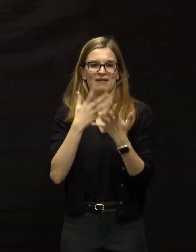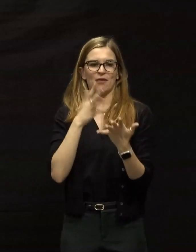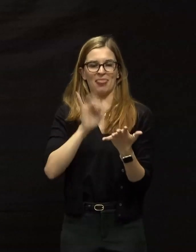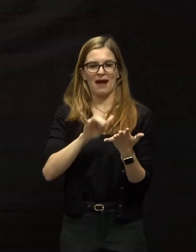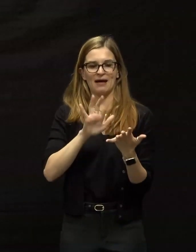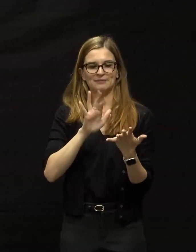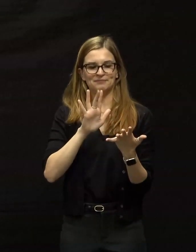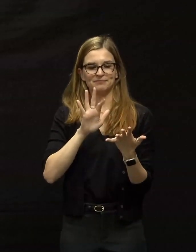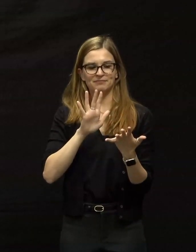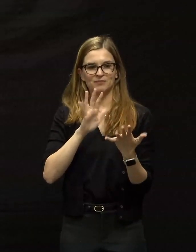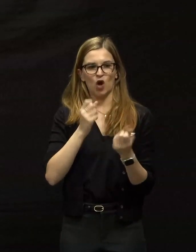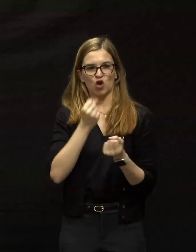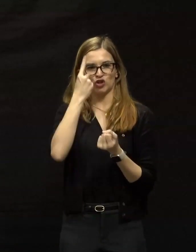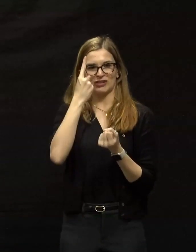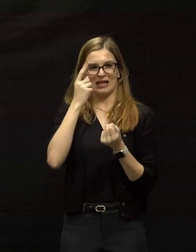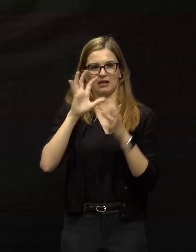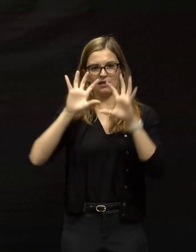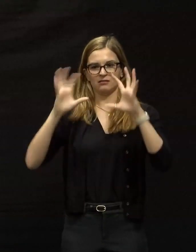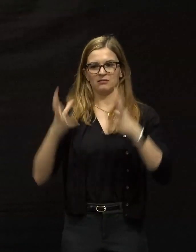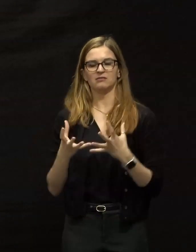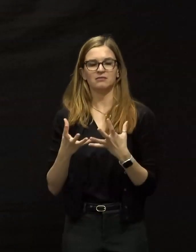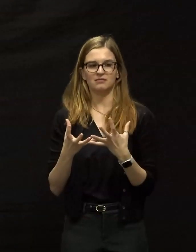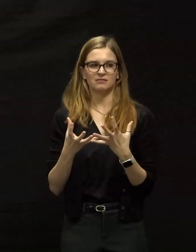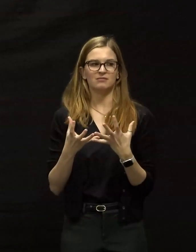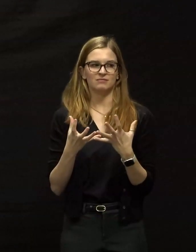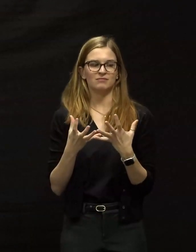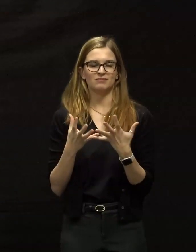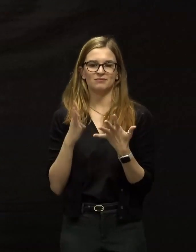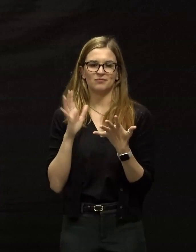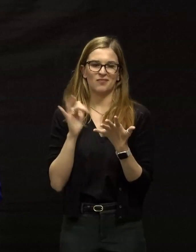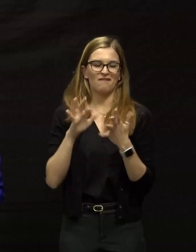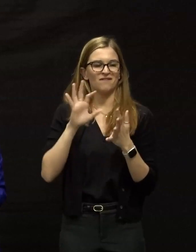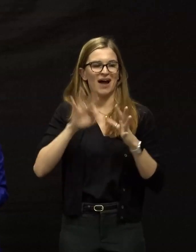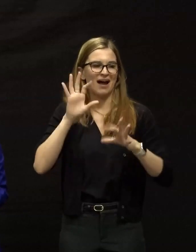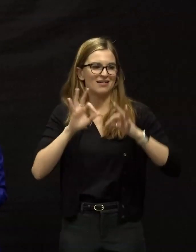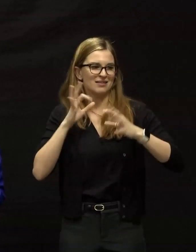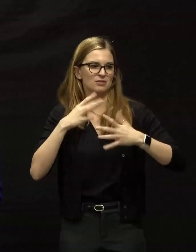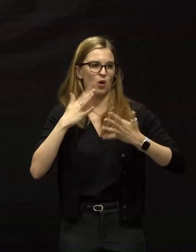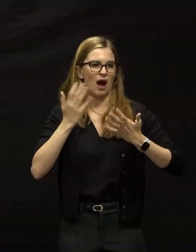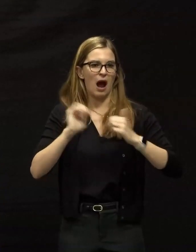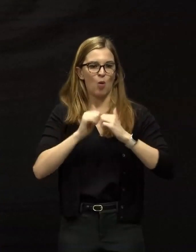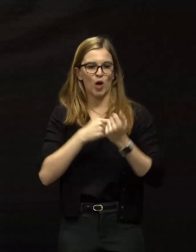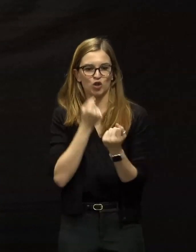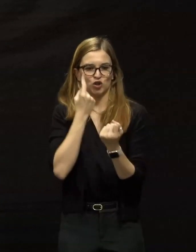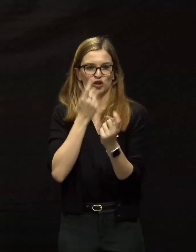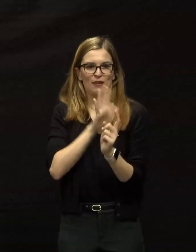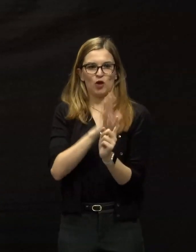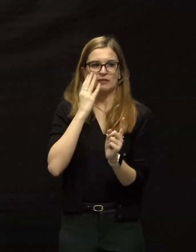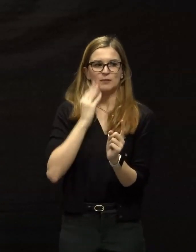So we give kind of this storytelling so that the child understands that it's a whole child environment,